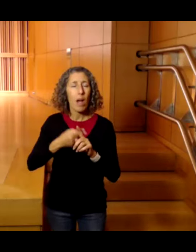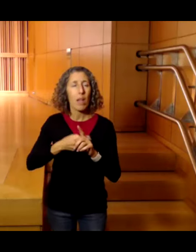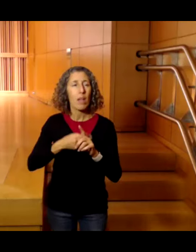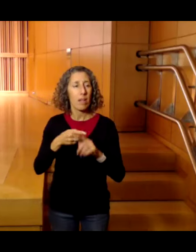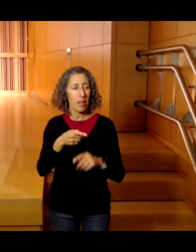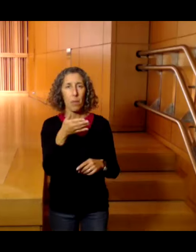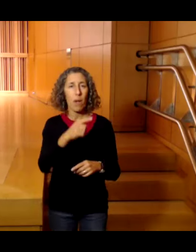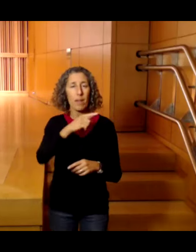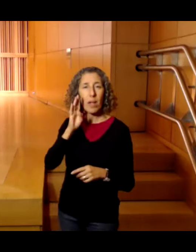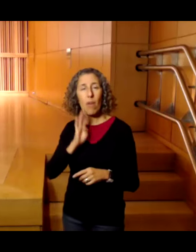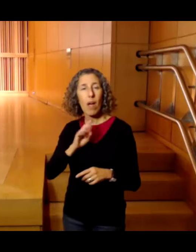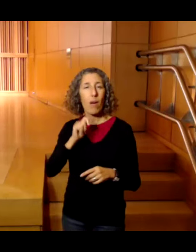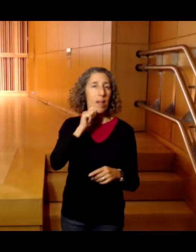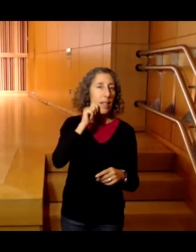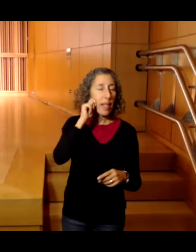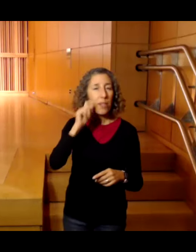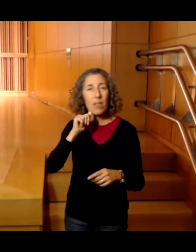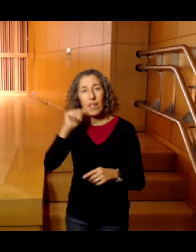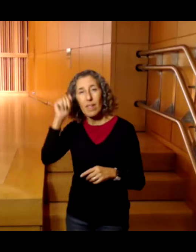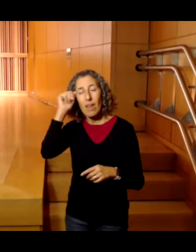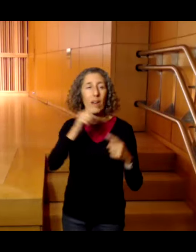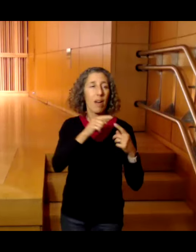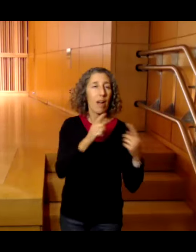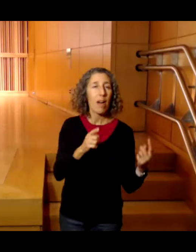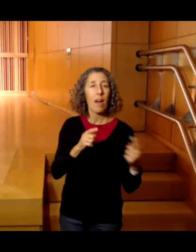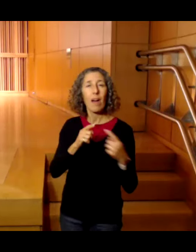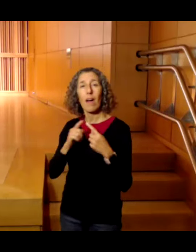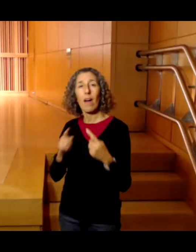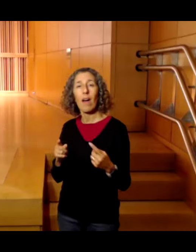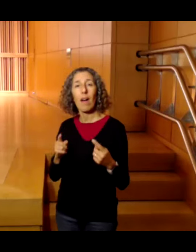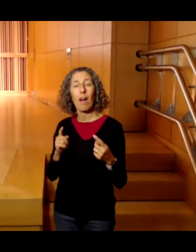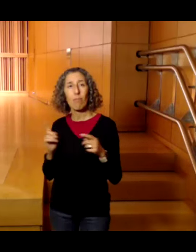and I don't, again retreated to the impossible security of Billy's room.